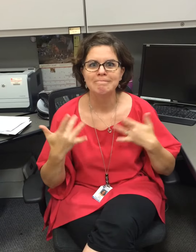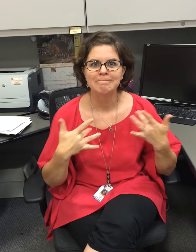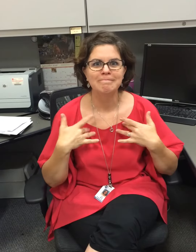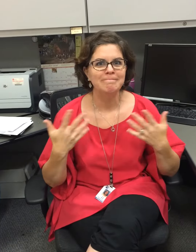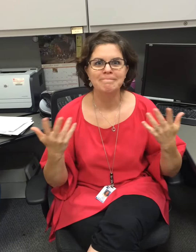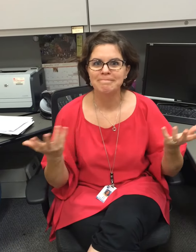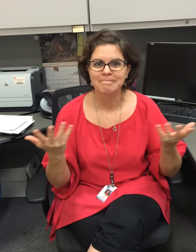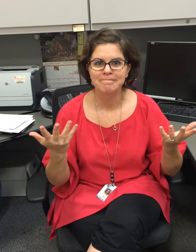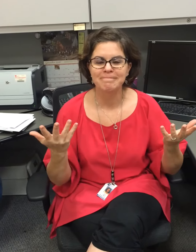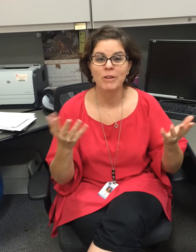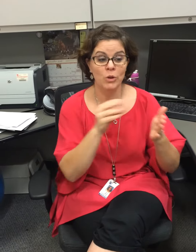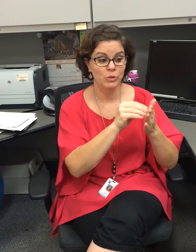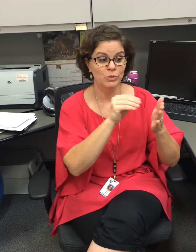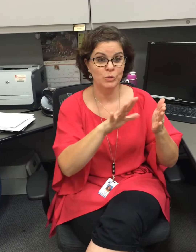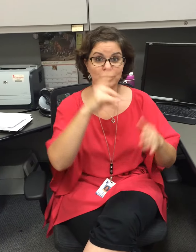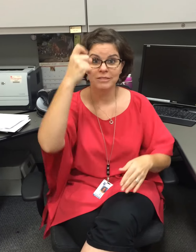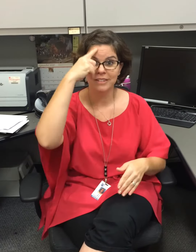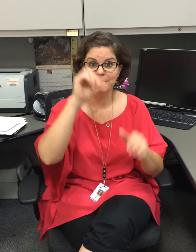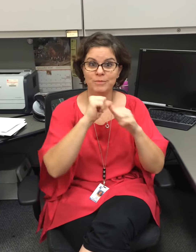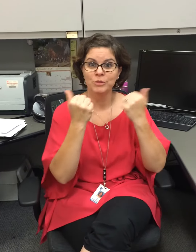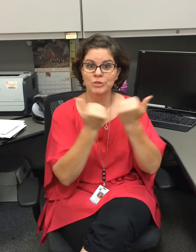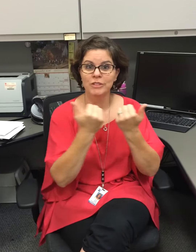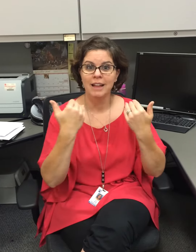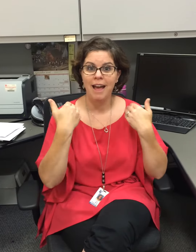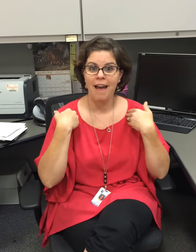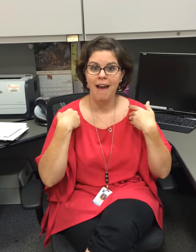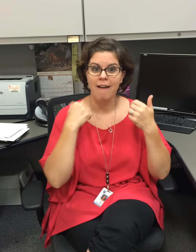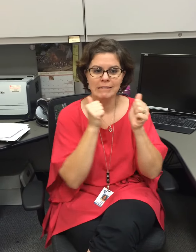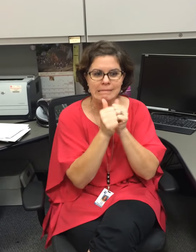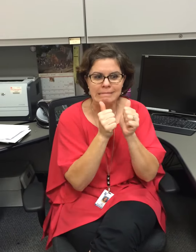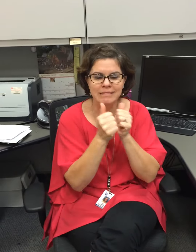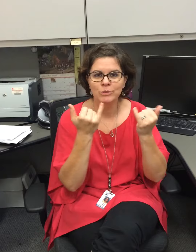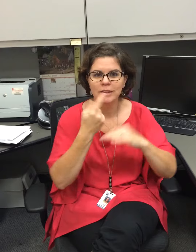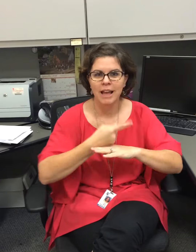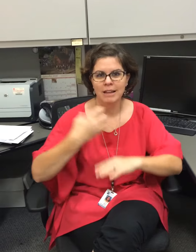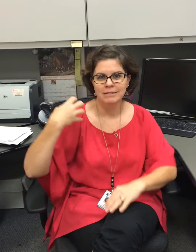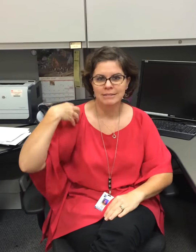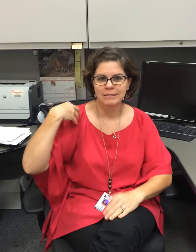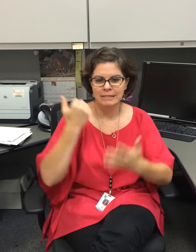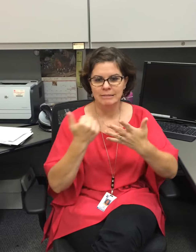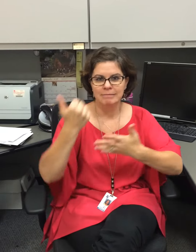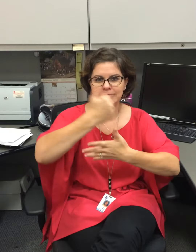We are excited to announce the Student Government Association held elections today